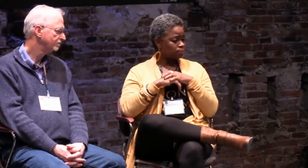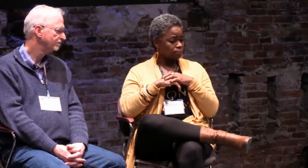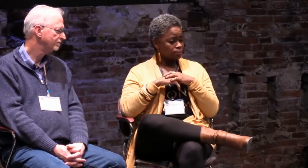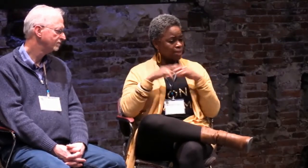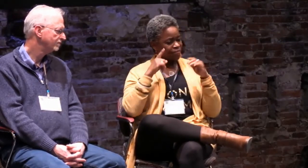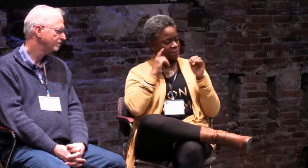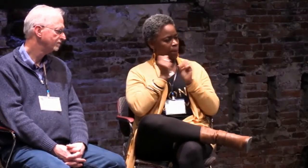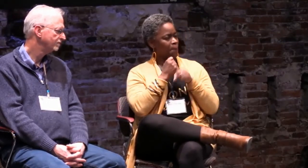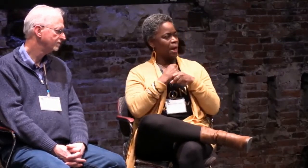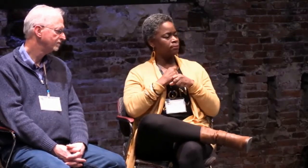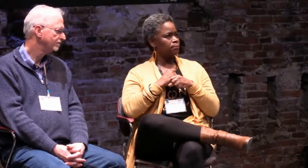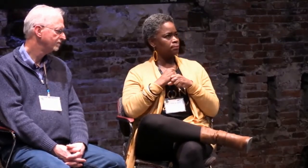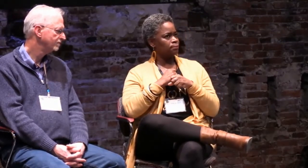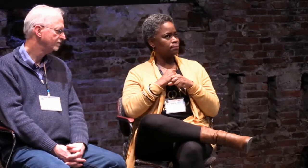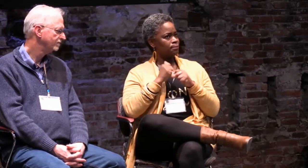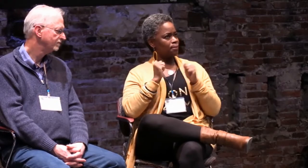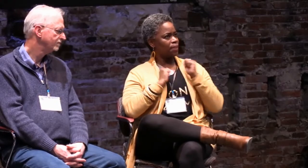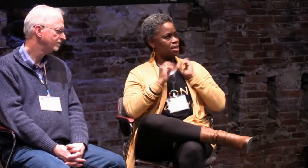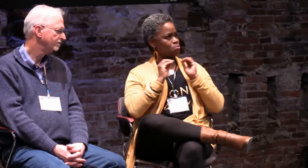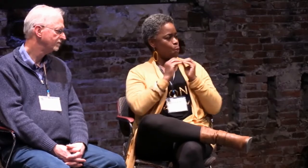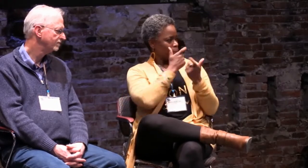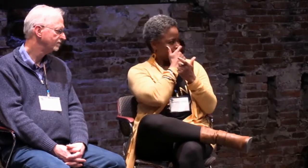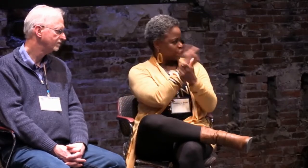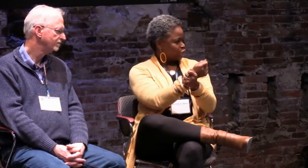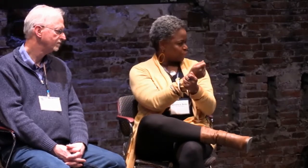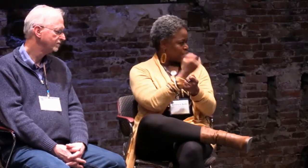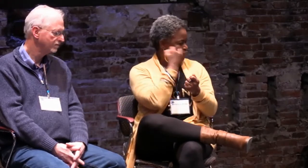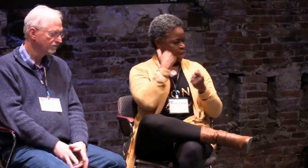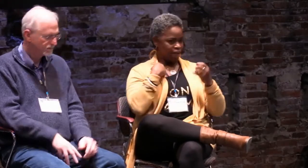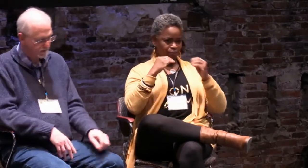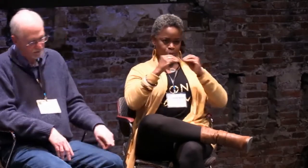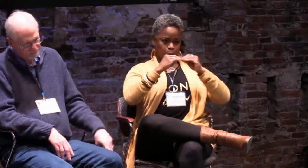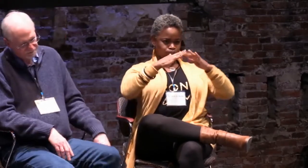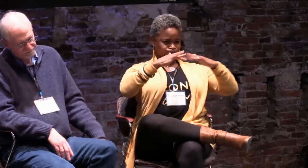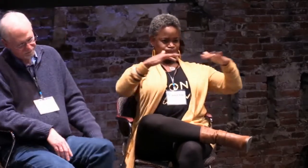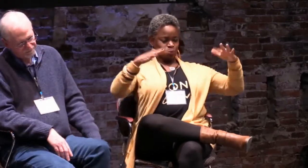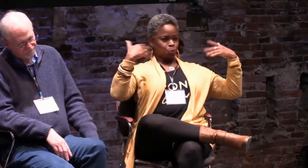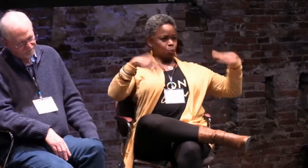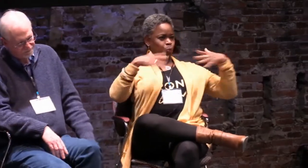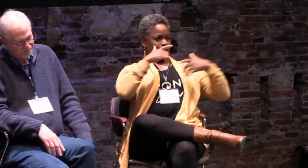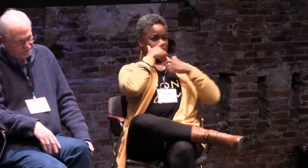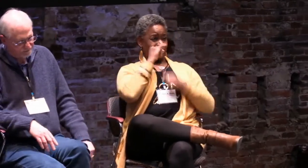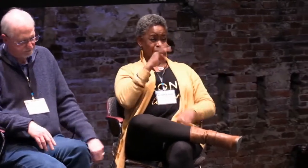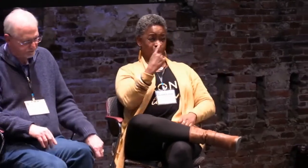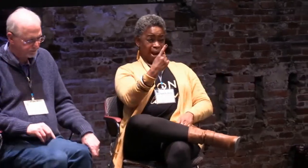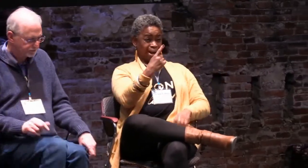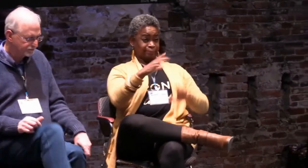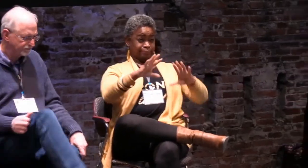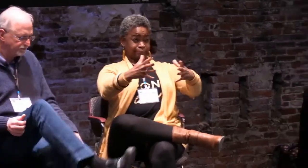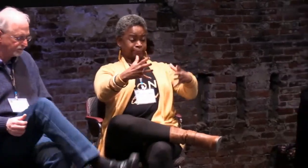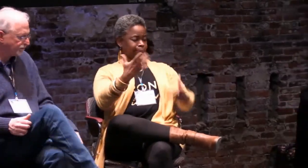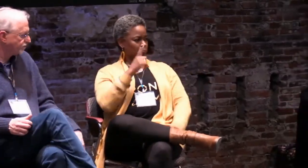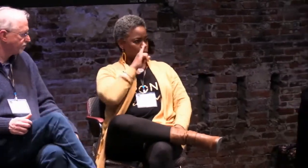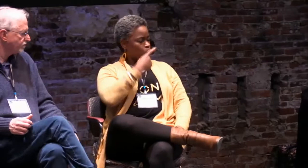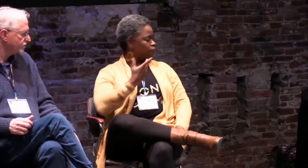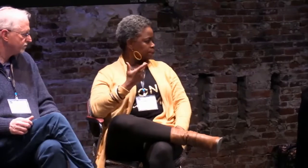Varying backgrounds, varying cultural identities are always an asset. It makes theater more compelling. It makes for better theater.